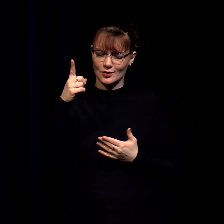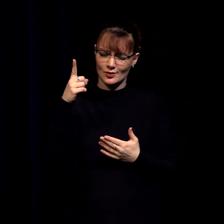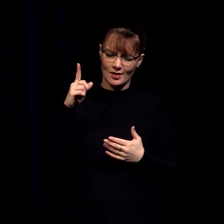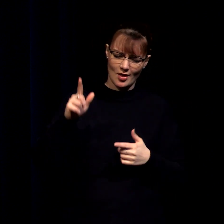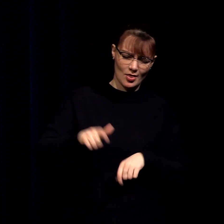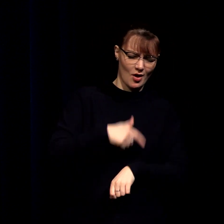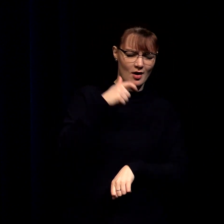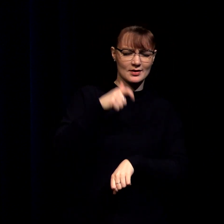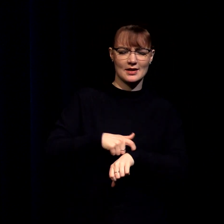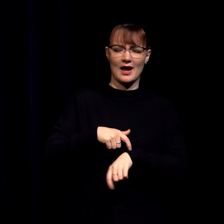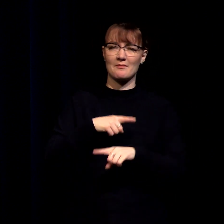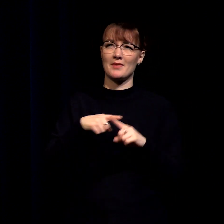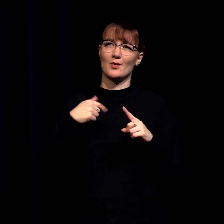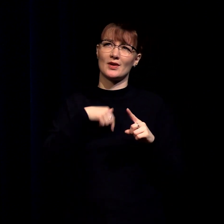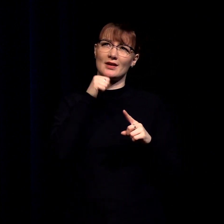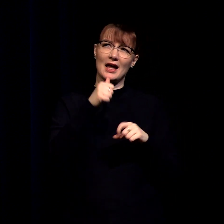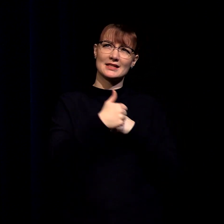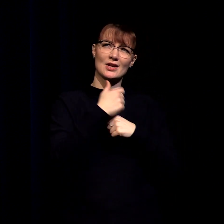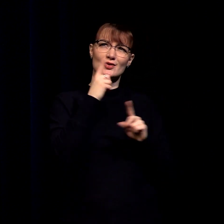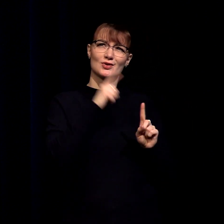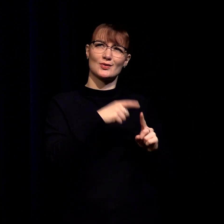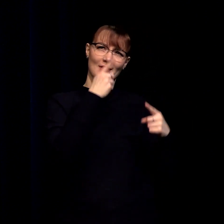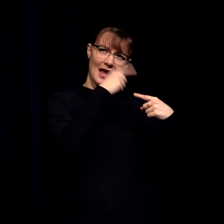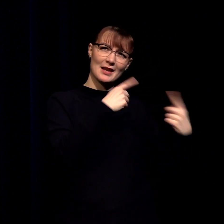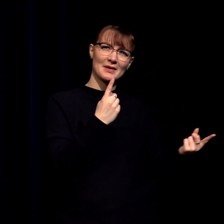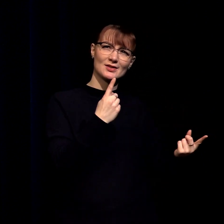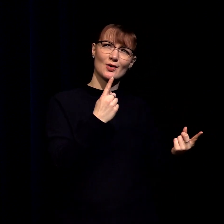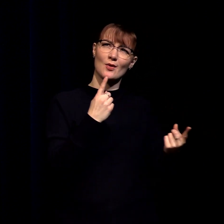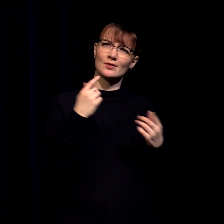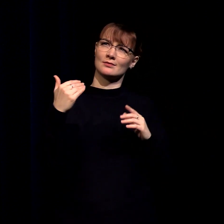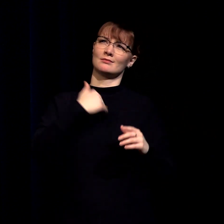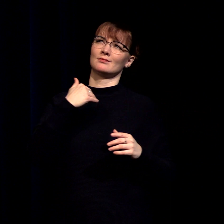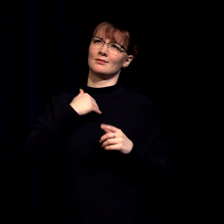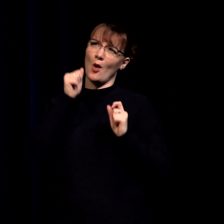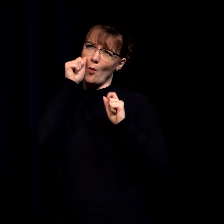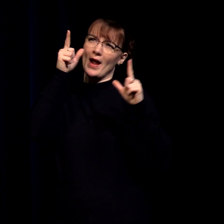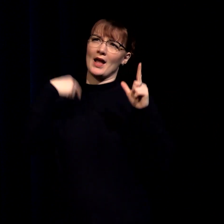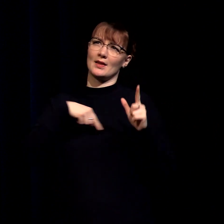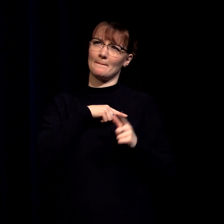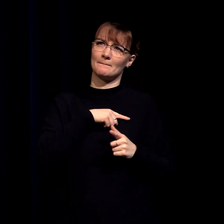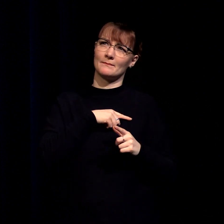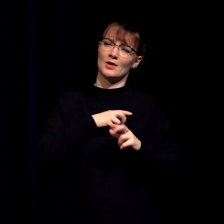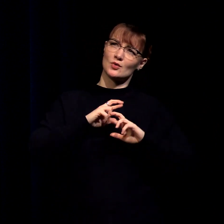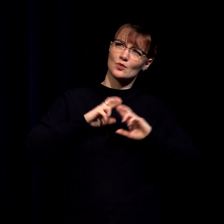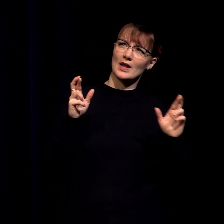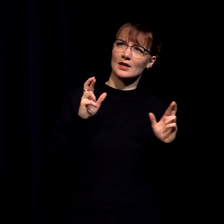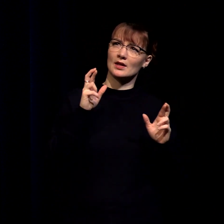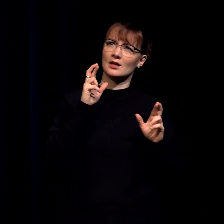really a threat to the enemy. So I pray that you will awaken us and that you will keep us from hanging on to control and